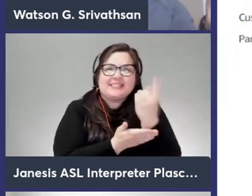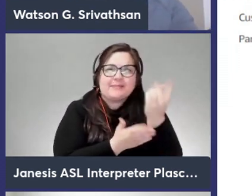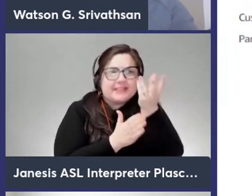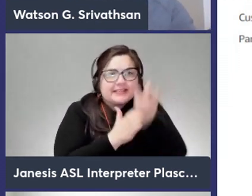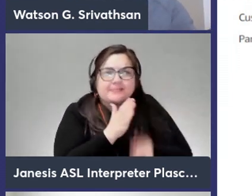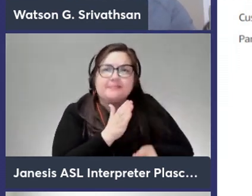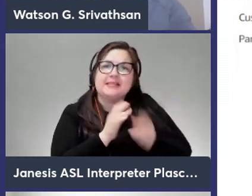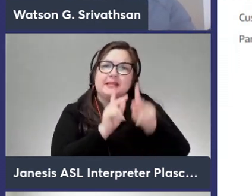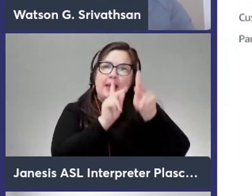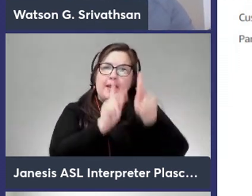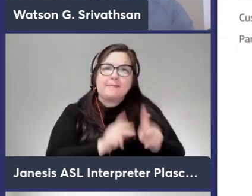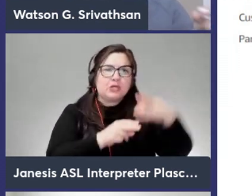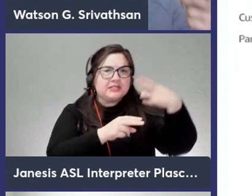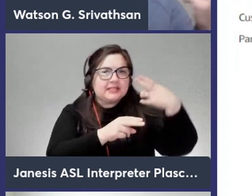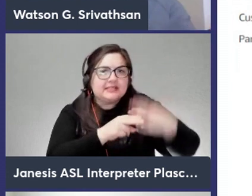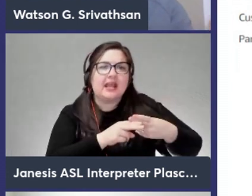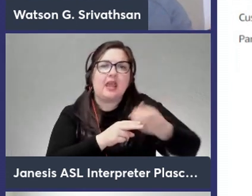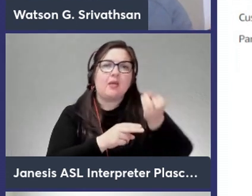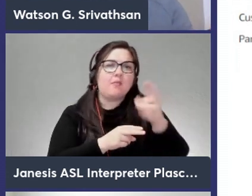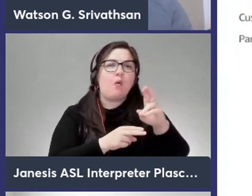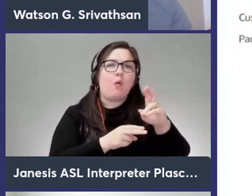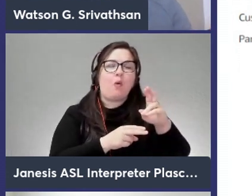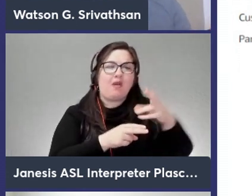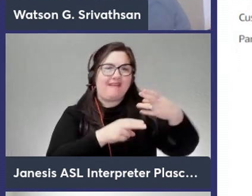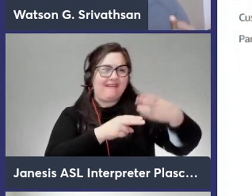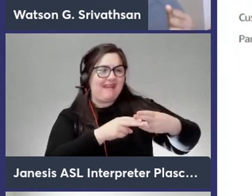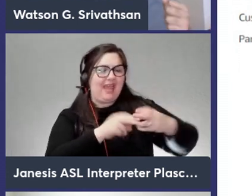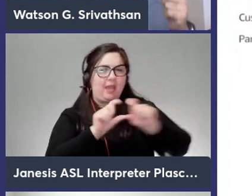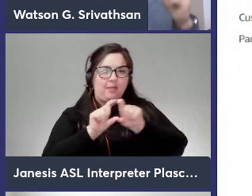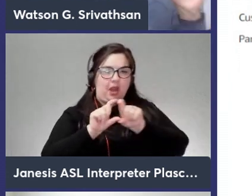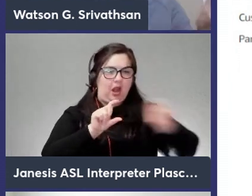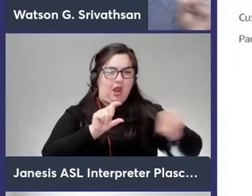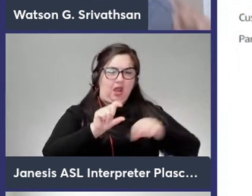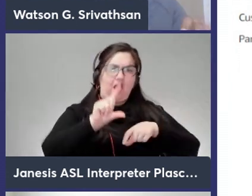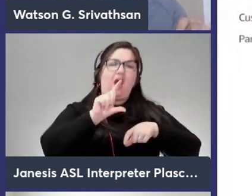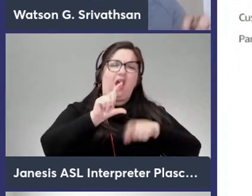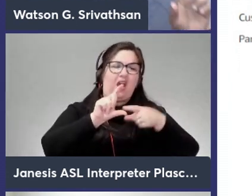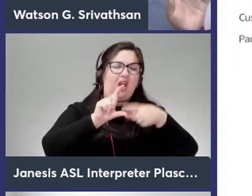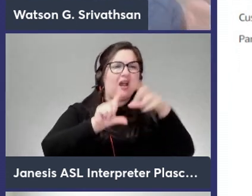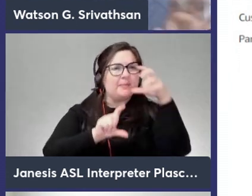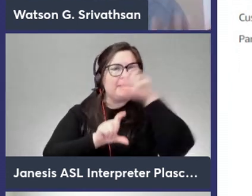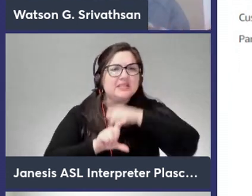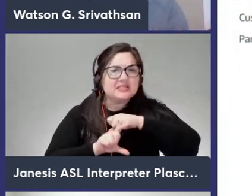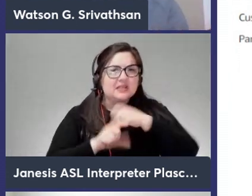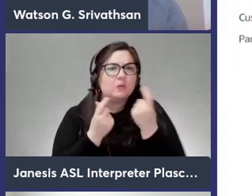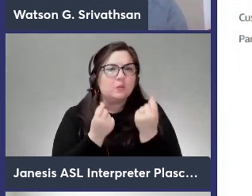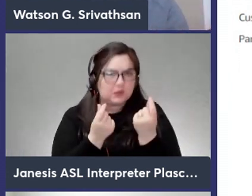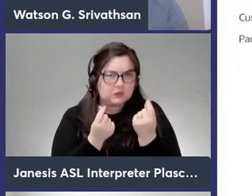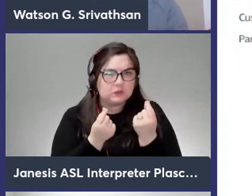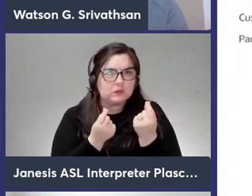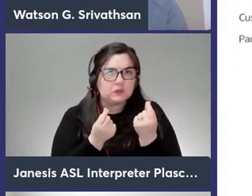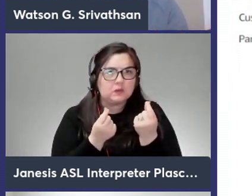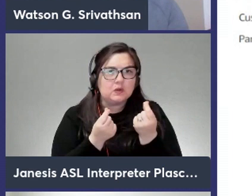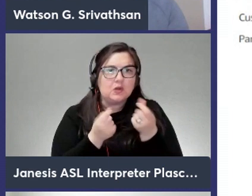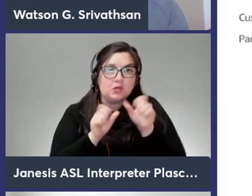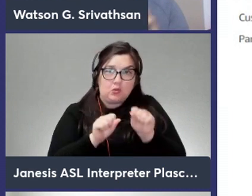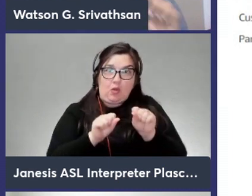first character is not capitalized and you see some mistakes. You can, you want to be able to edit it.